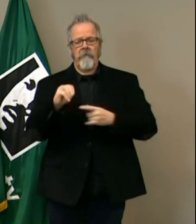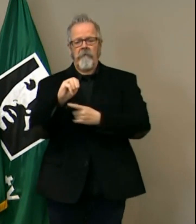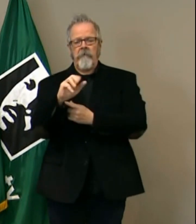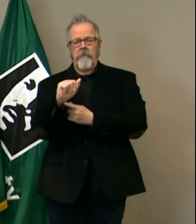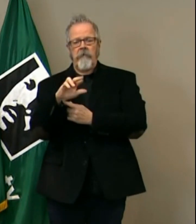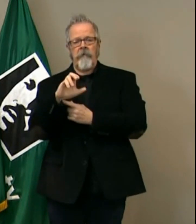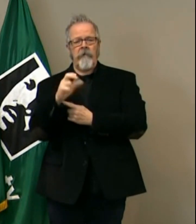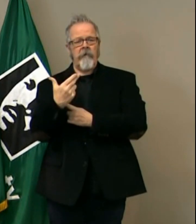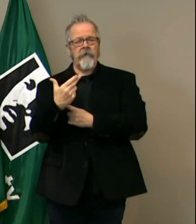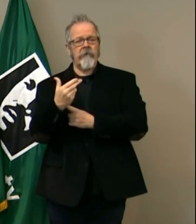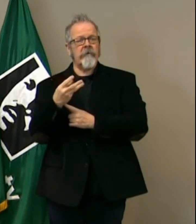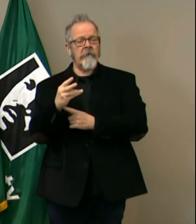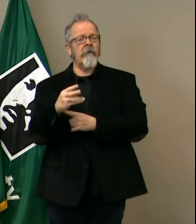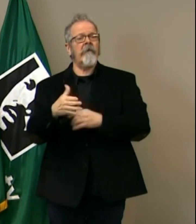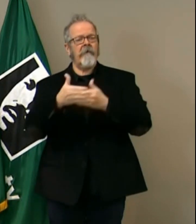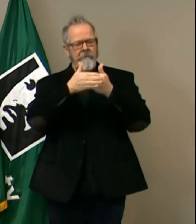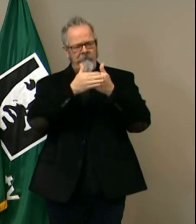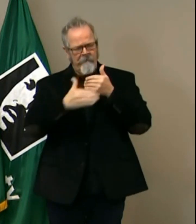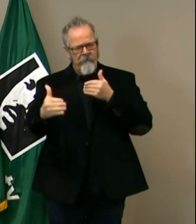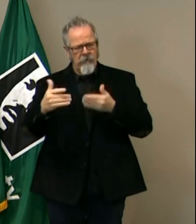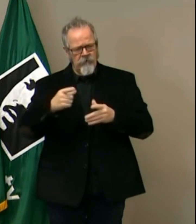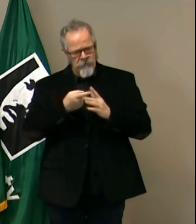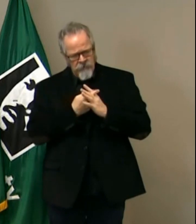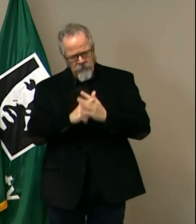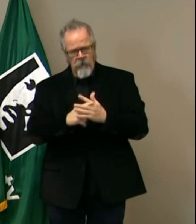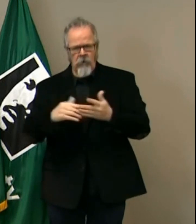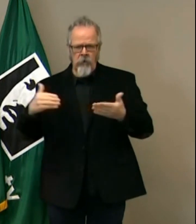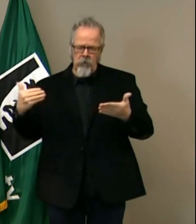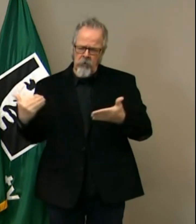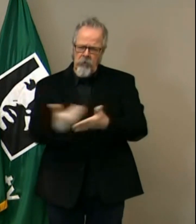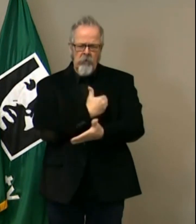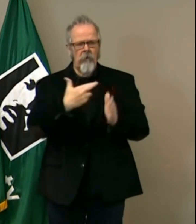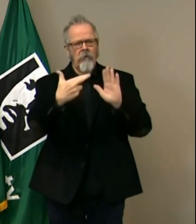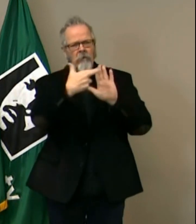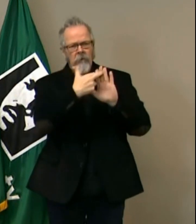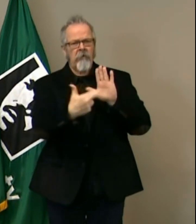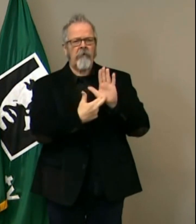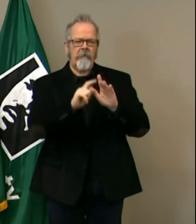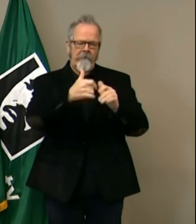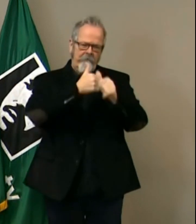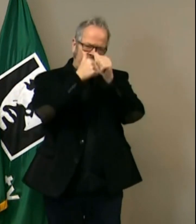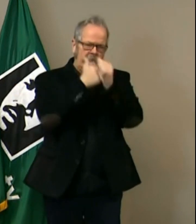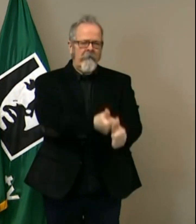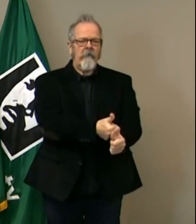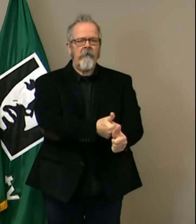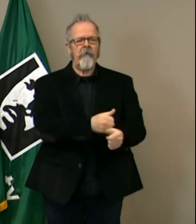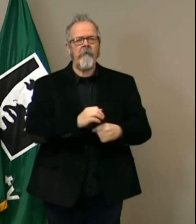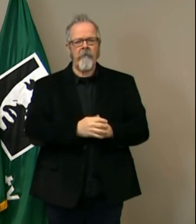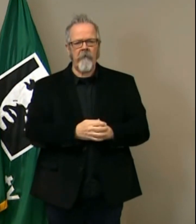retailers these are serious actions not taken